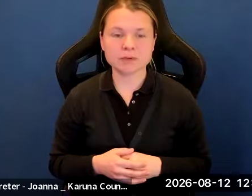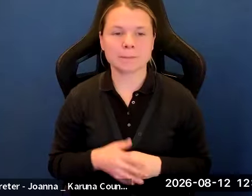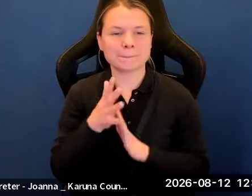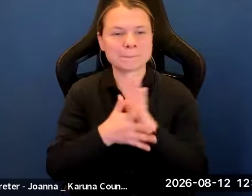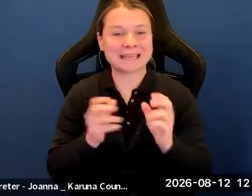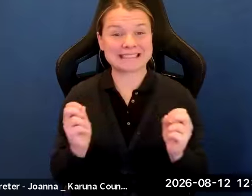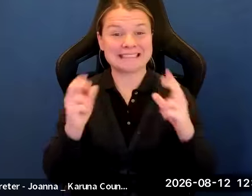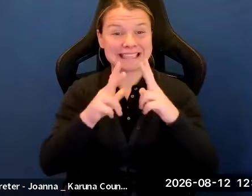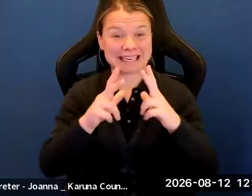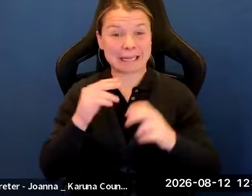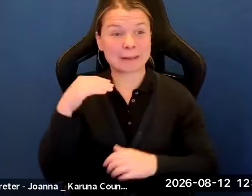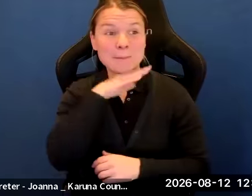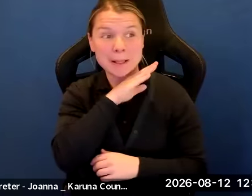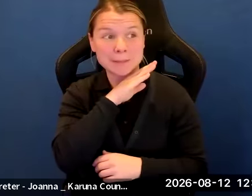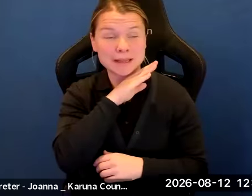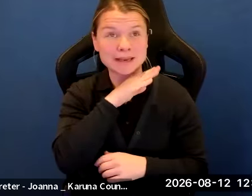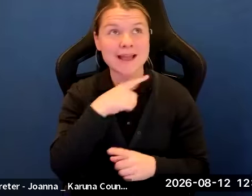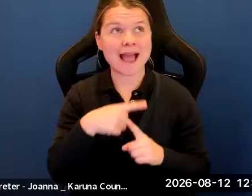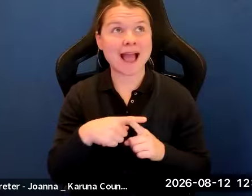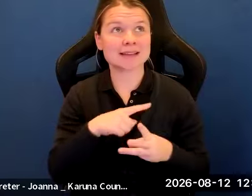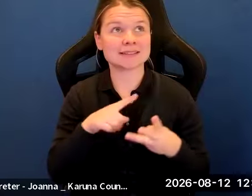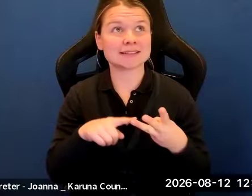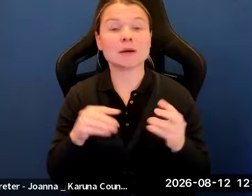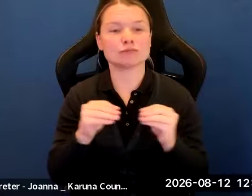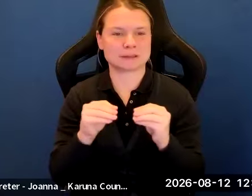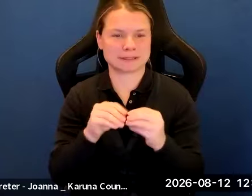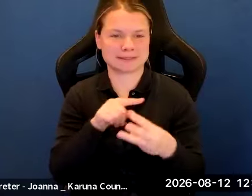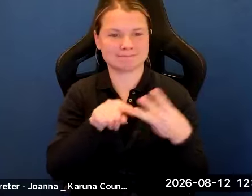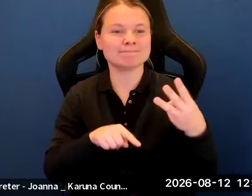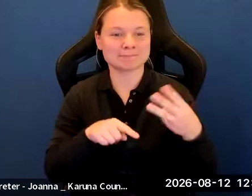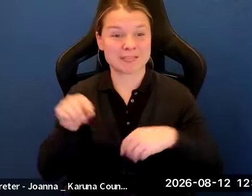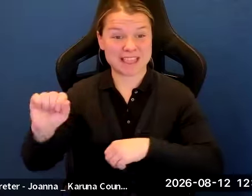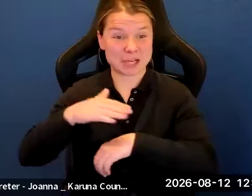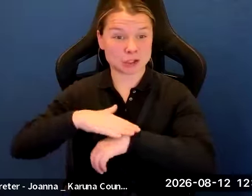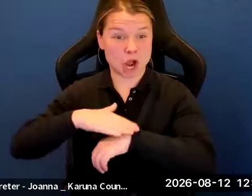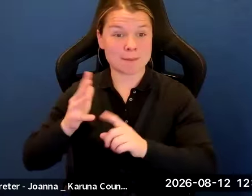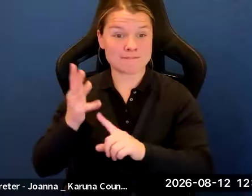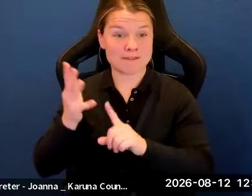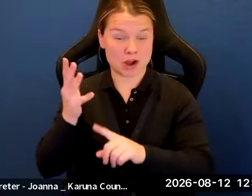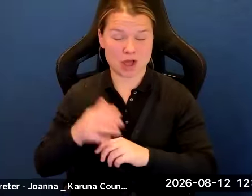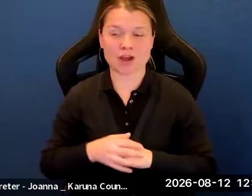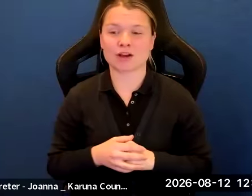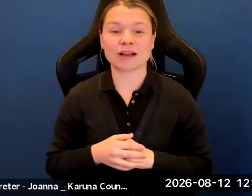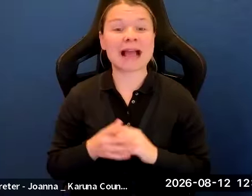Eastern Standard Time. So this is the time that - so this